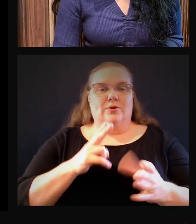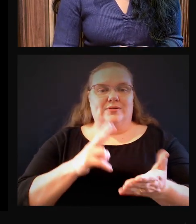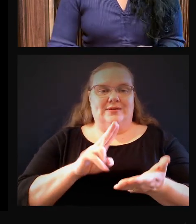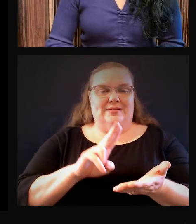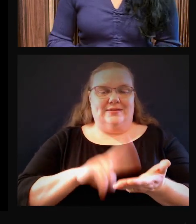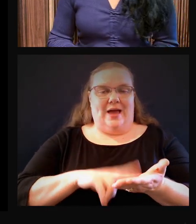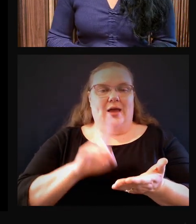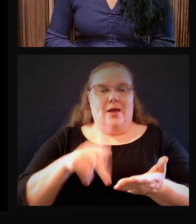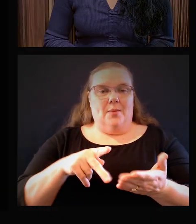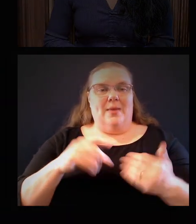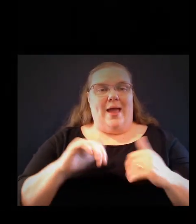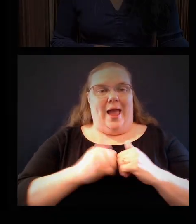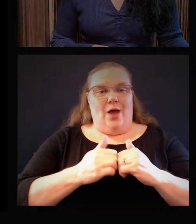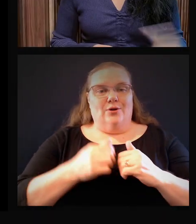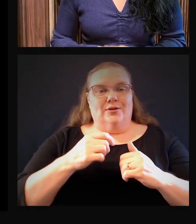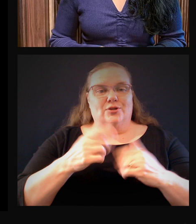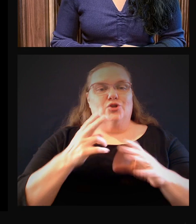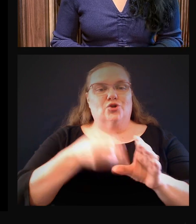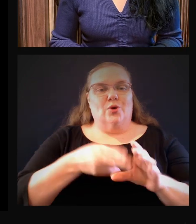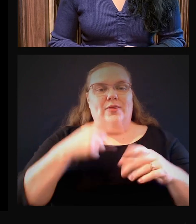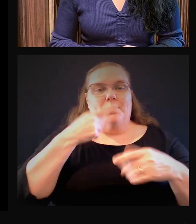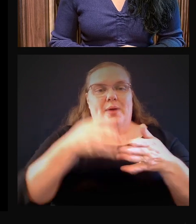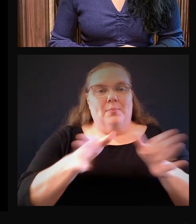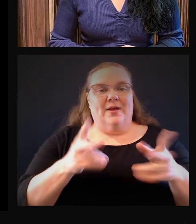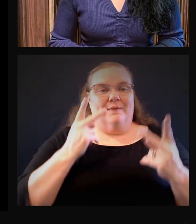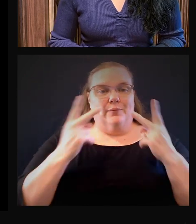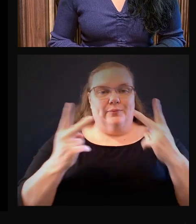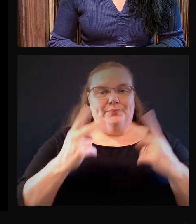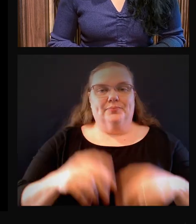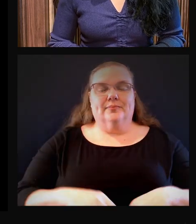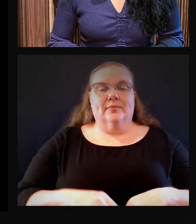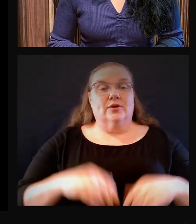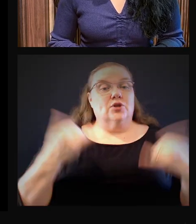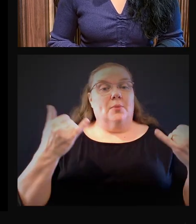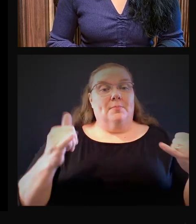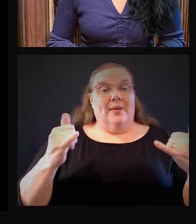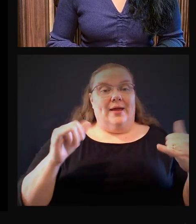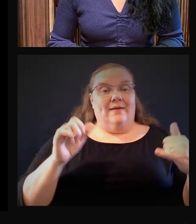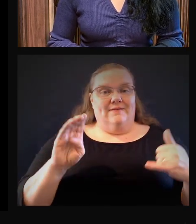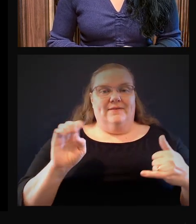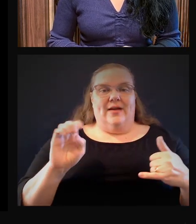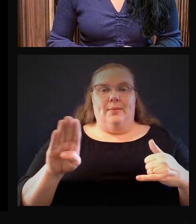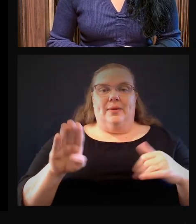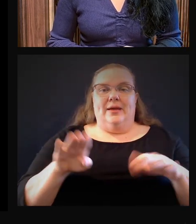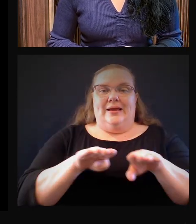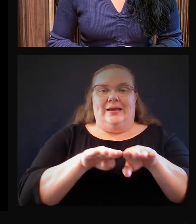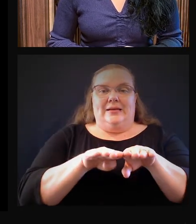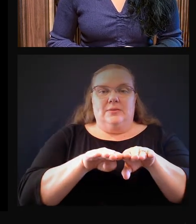So let's get started. PlayFab is a complete backend platform to build, operate and manage live games.